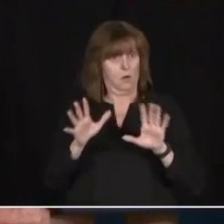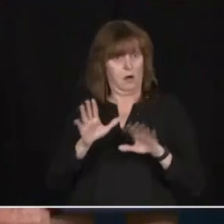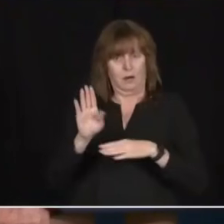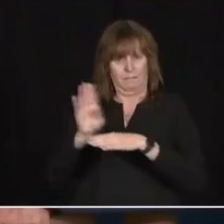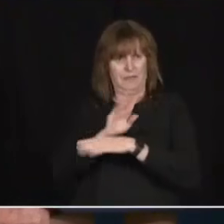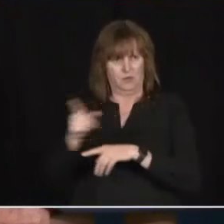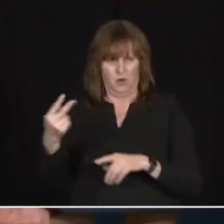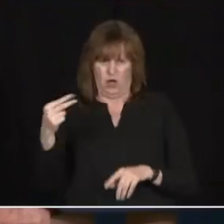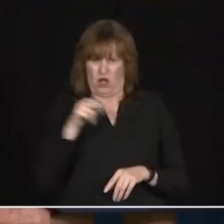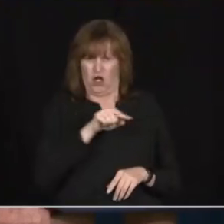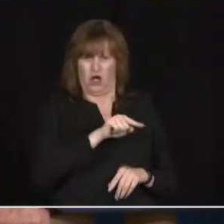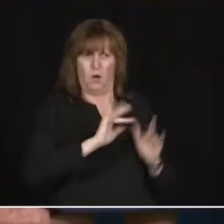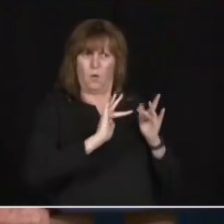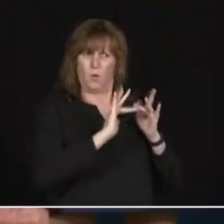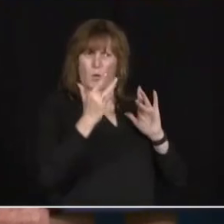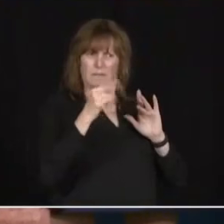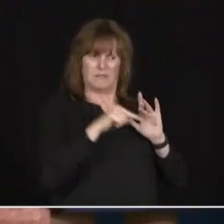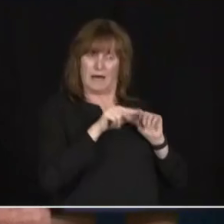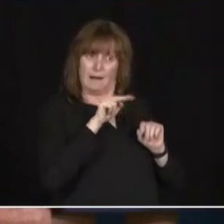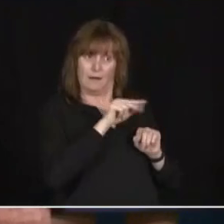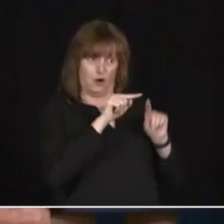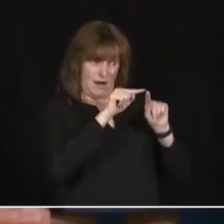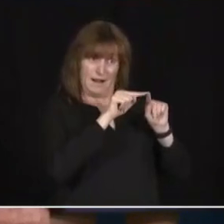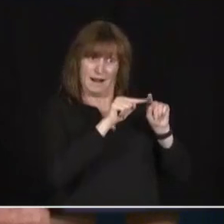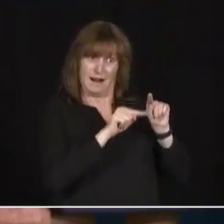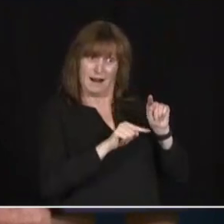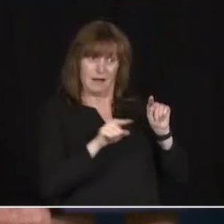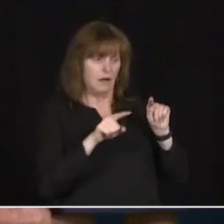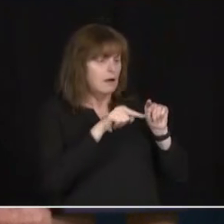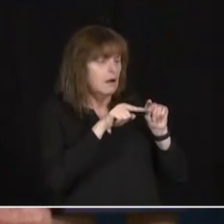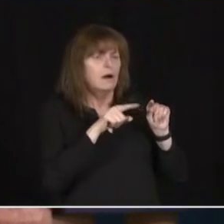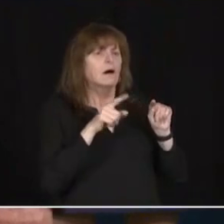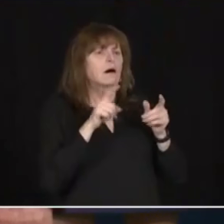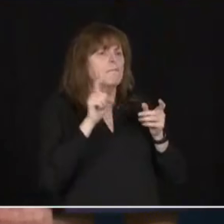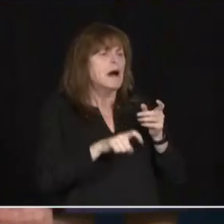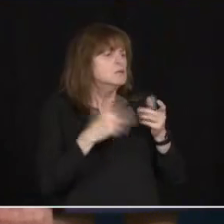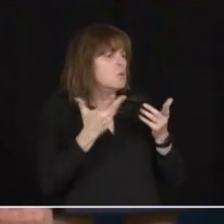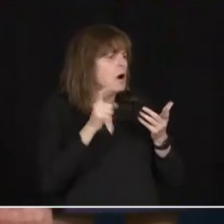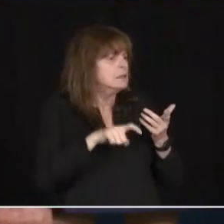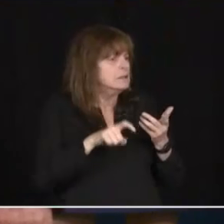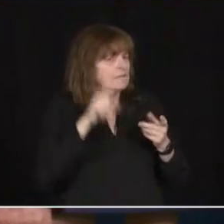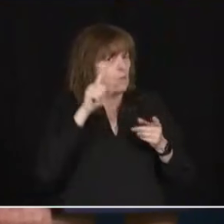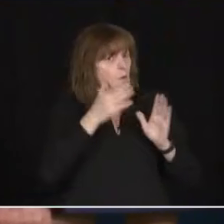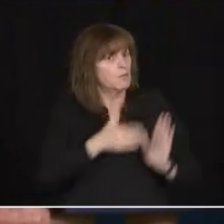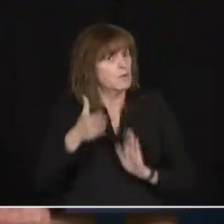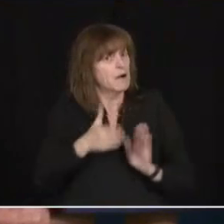specific economic impacts. But I think the important message to businesses is to look to the guidelines that are